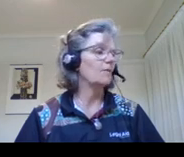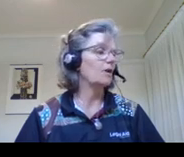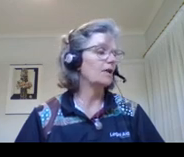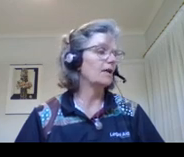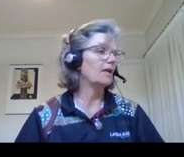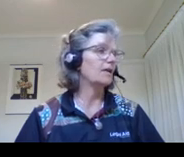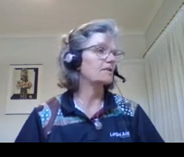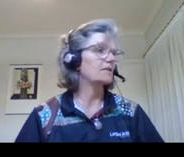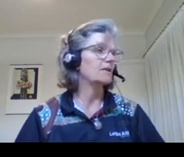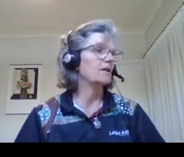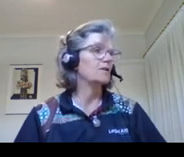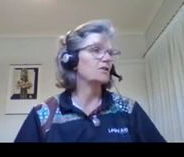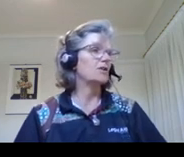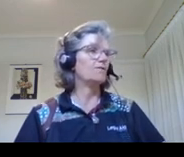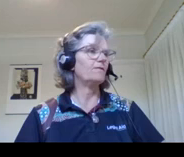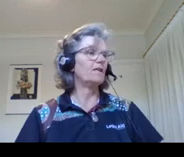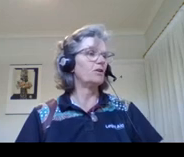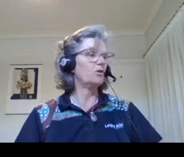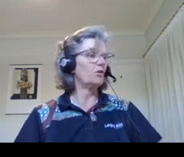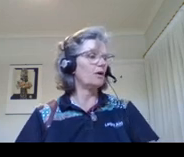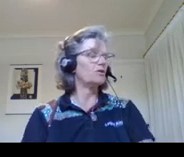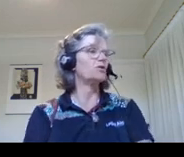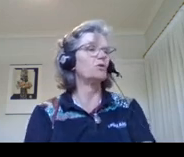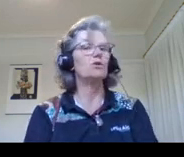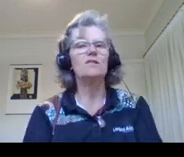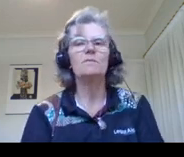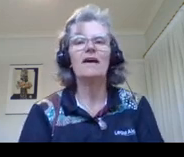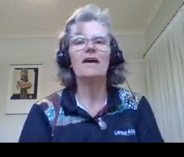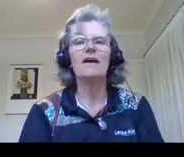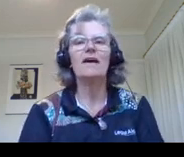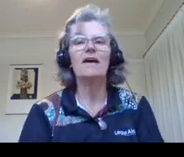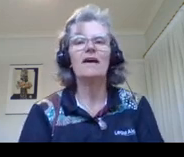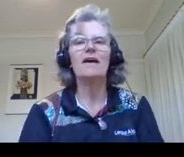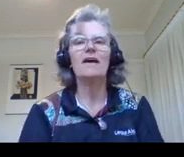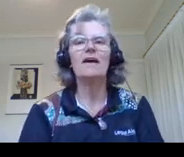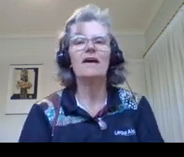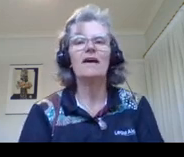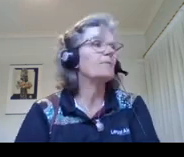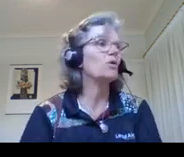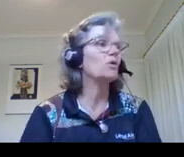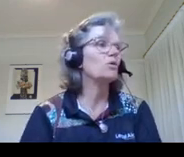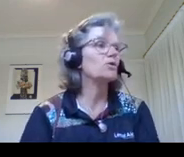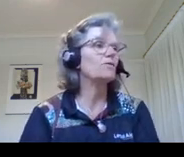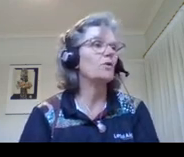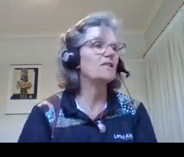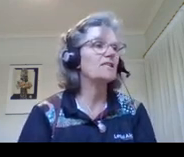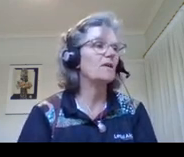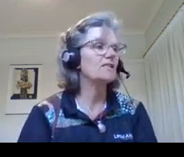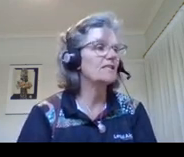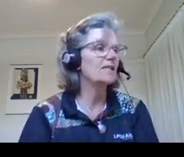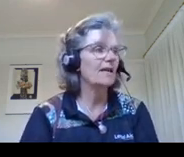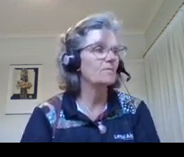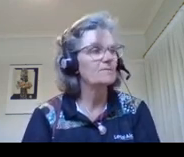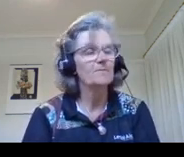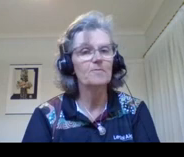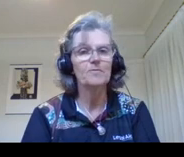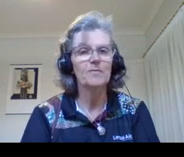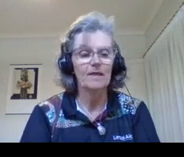okay thanks so Finn you're going to talk to us about this miss calls or voice message scams